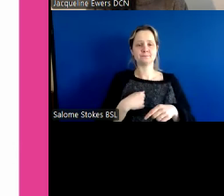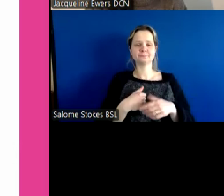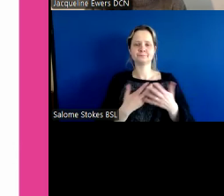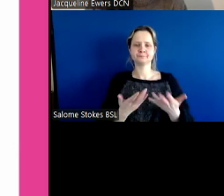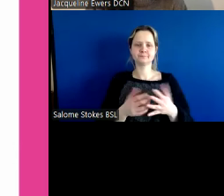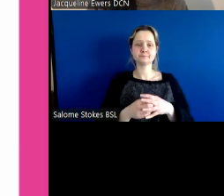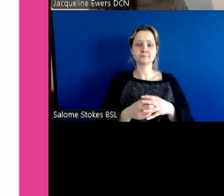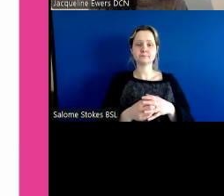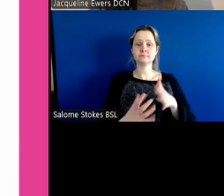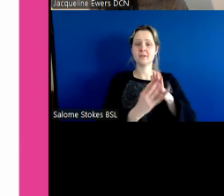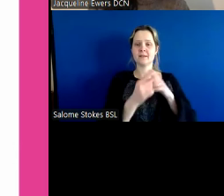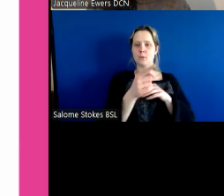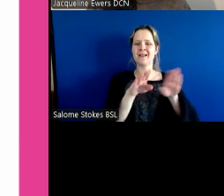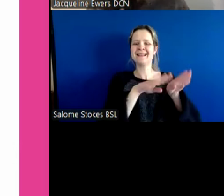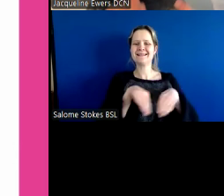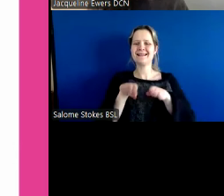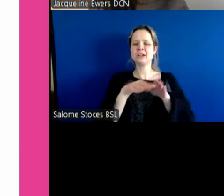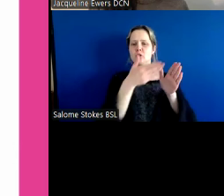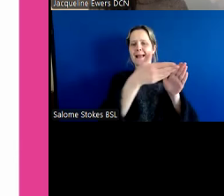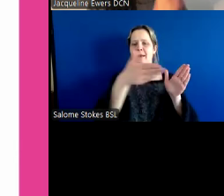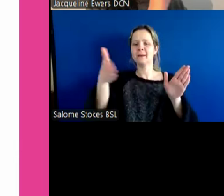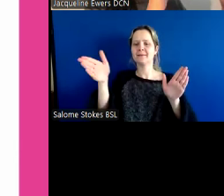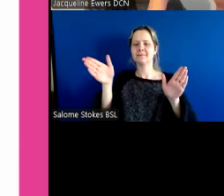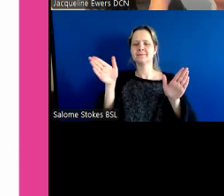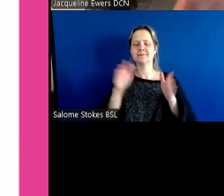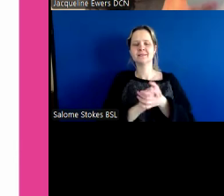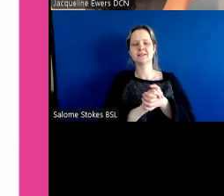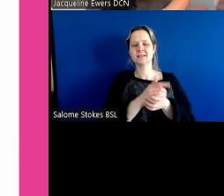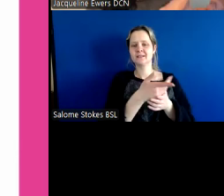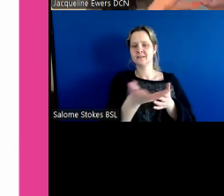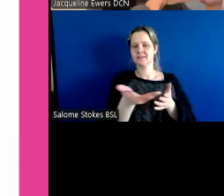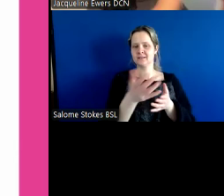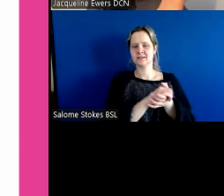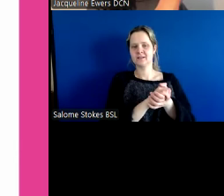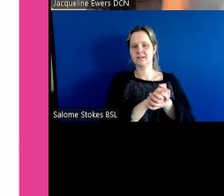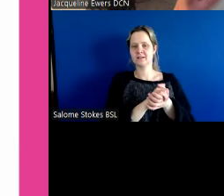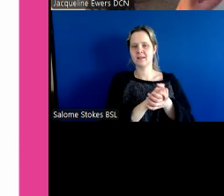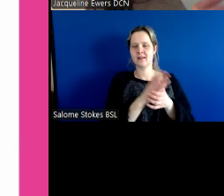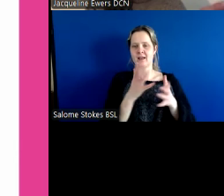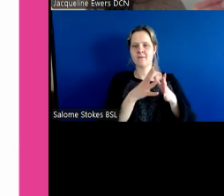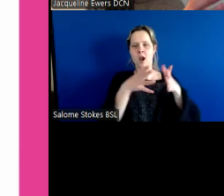In the case of the National Gallery, they have obviously the large free collection,